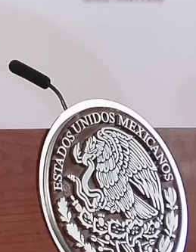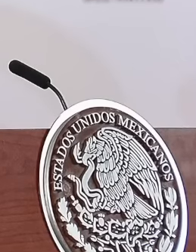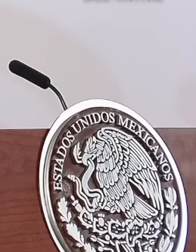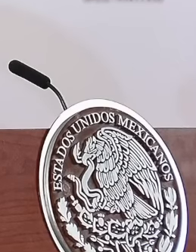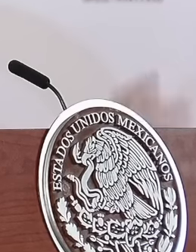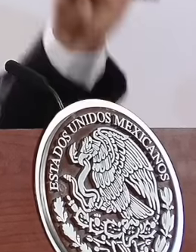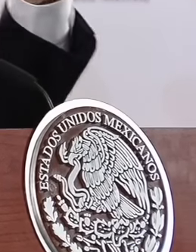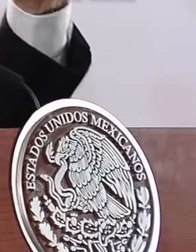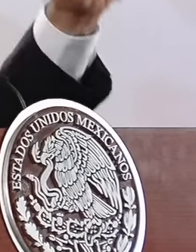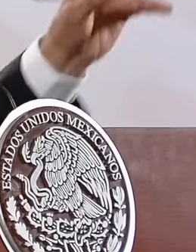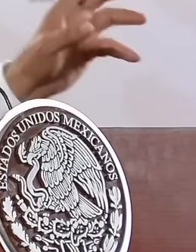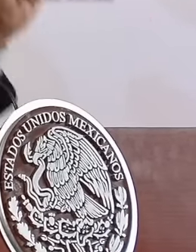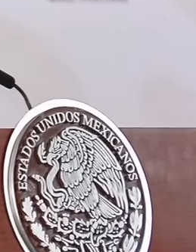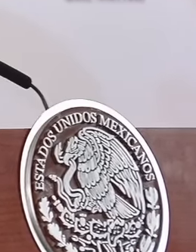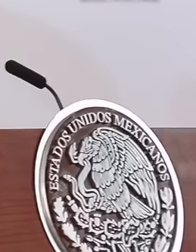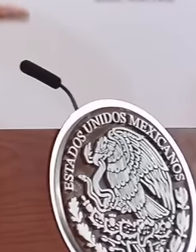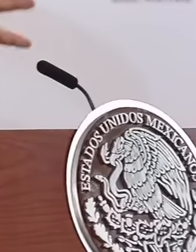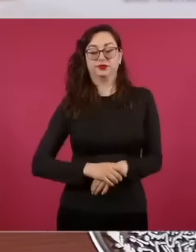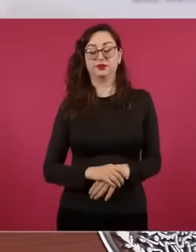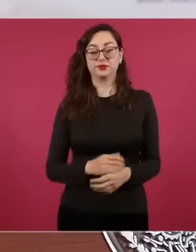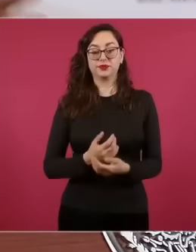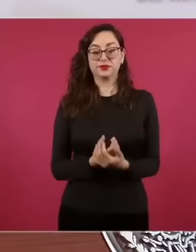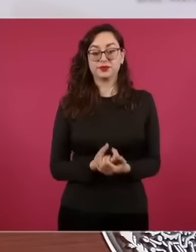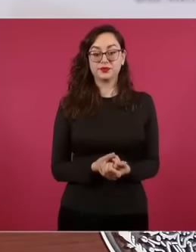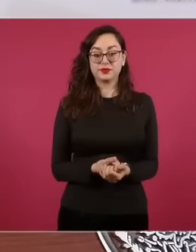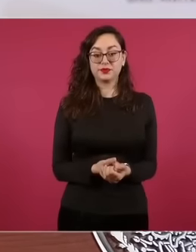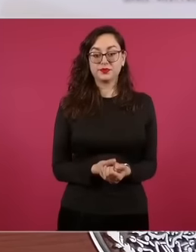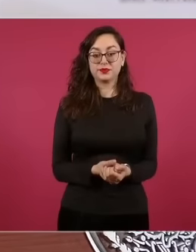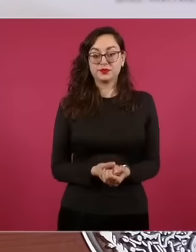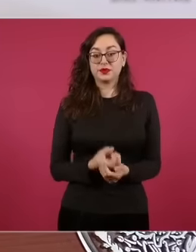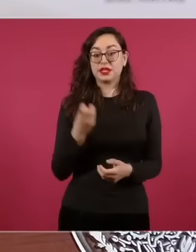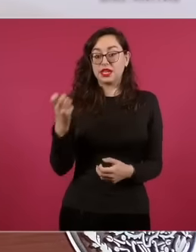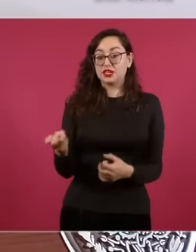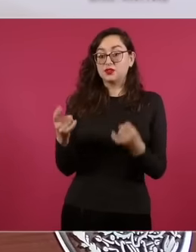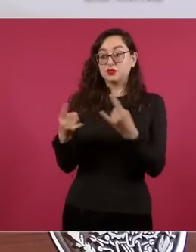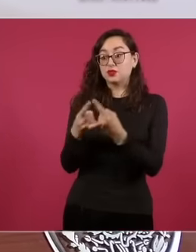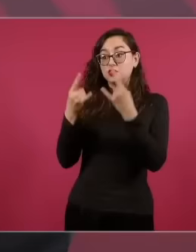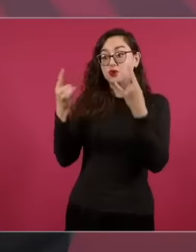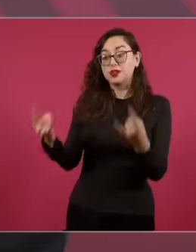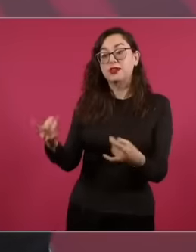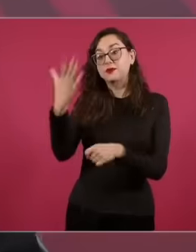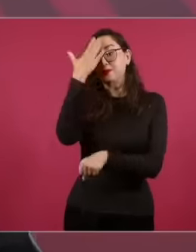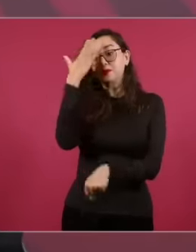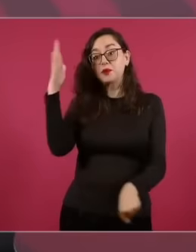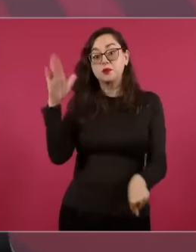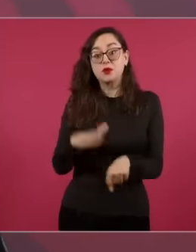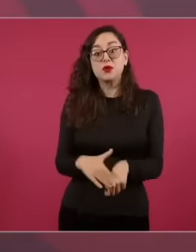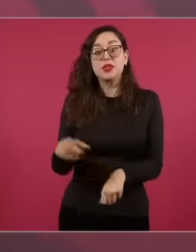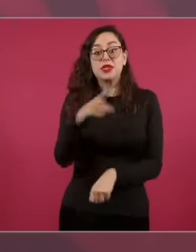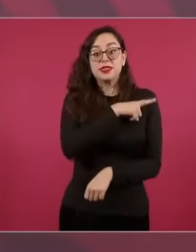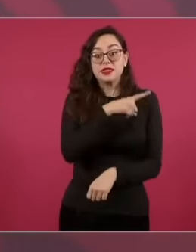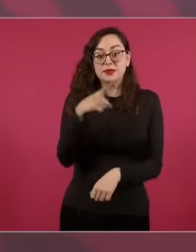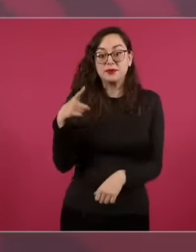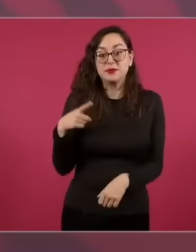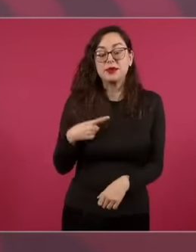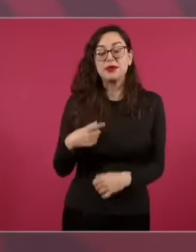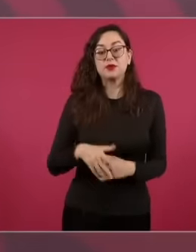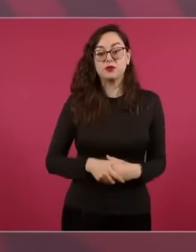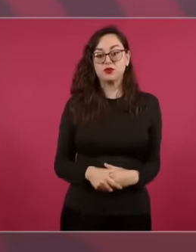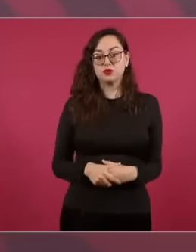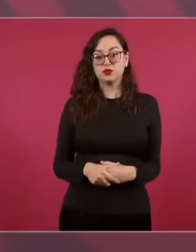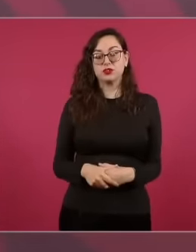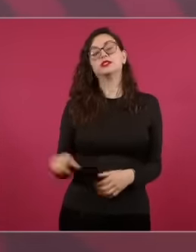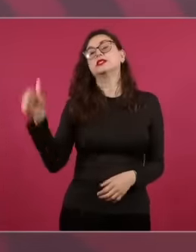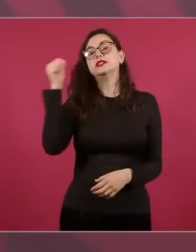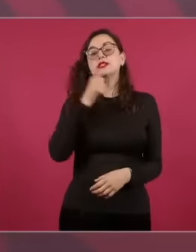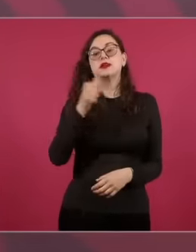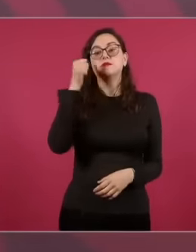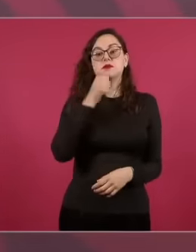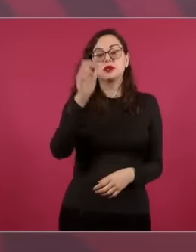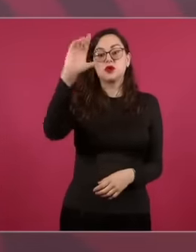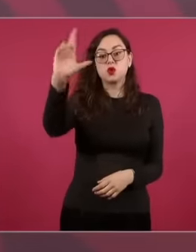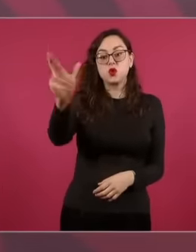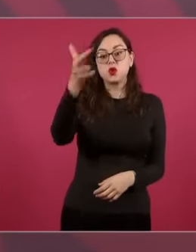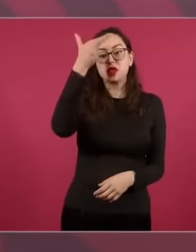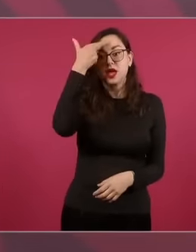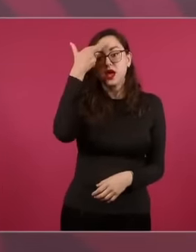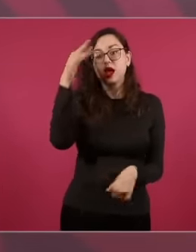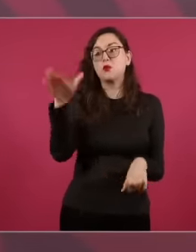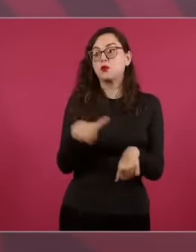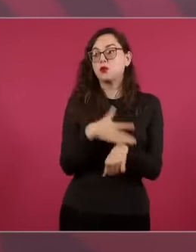like one of those things for save this and especially for the young people This